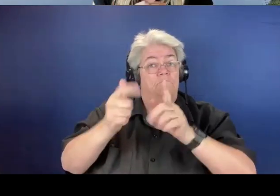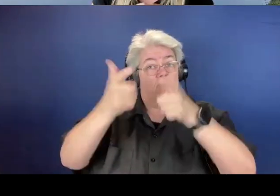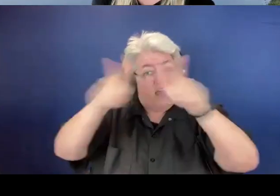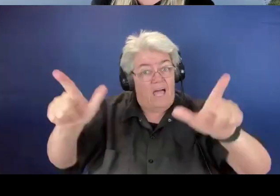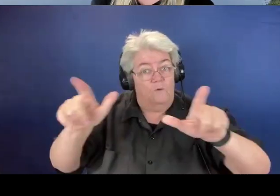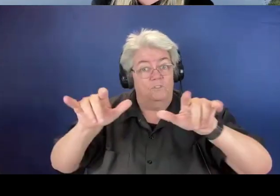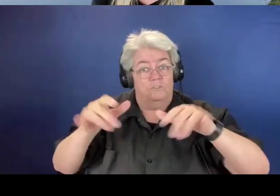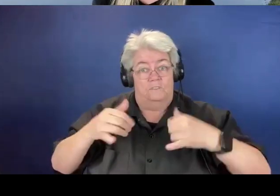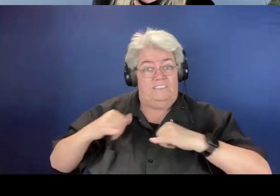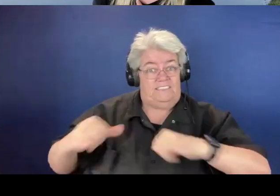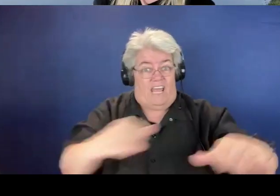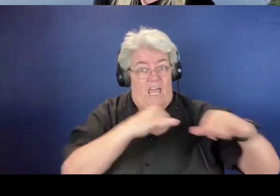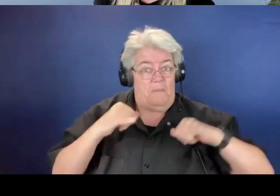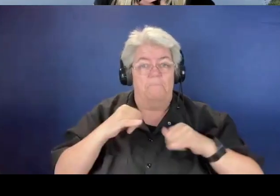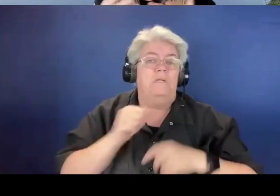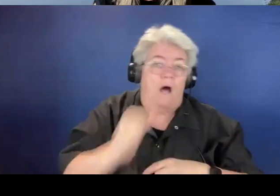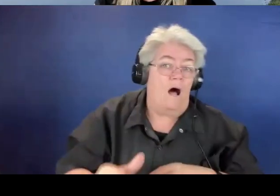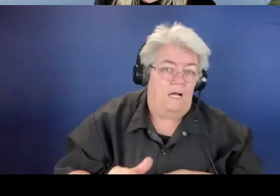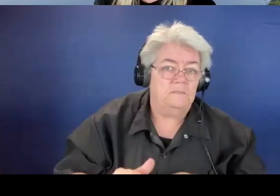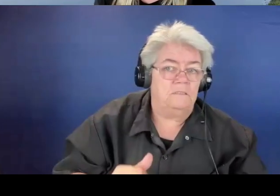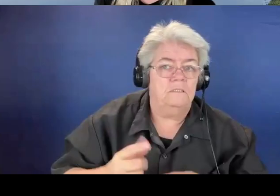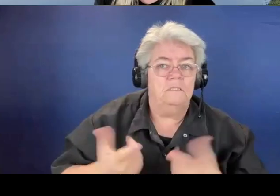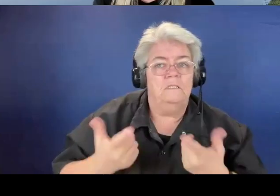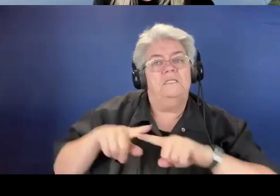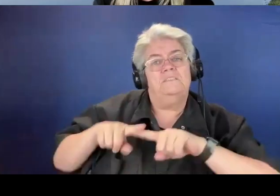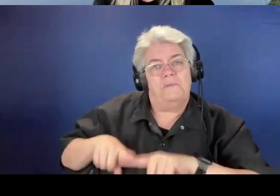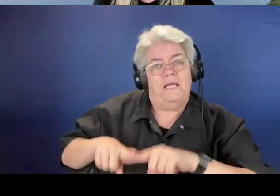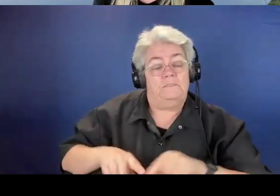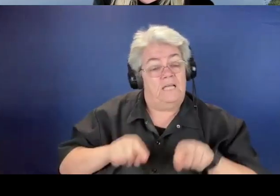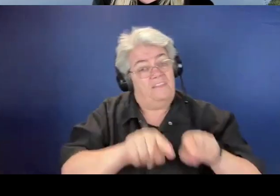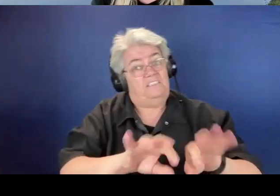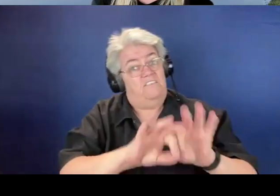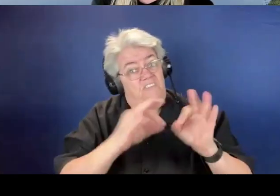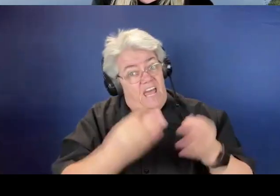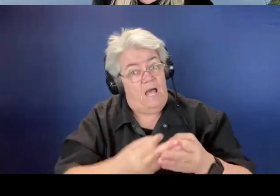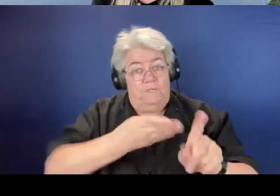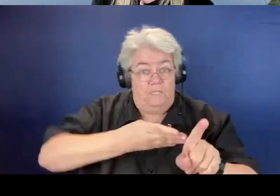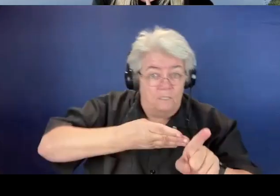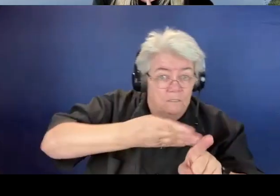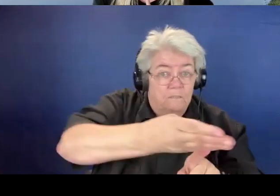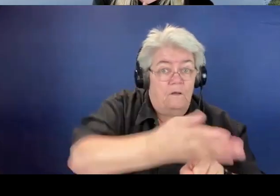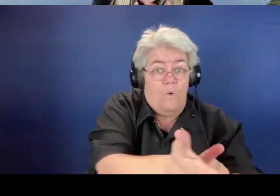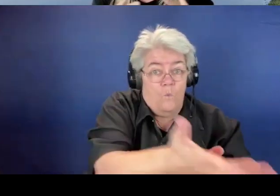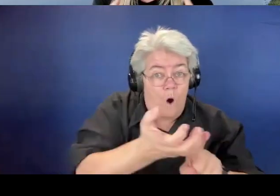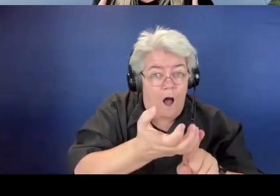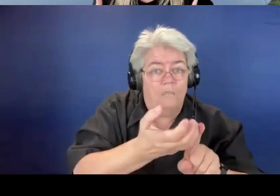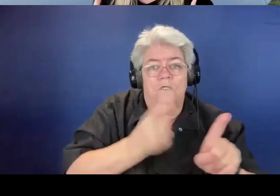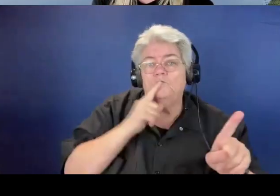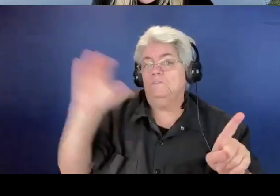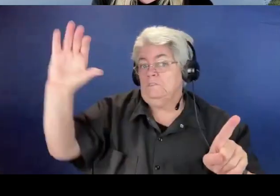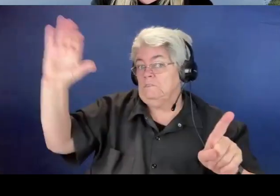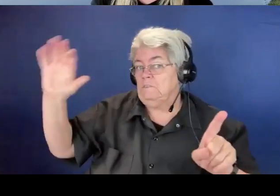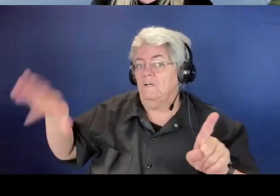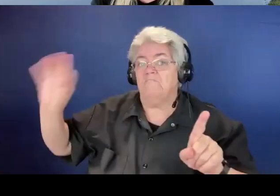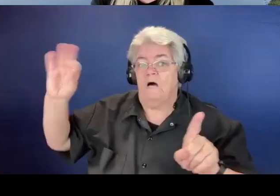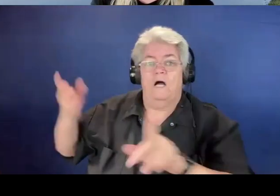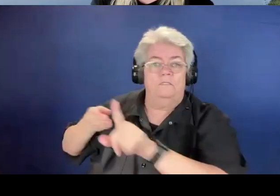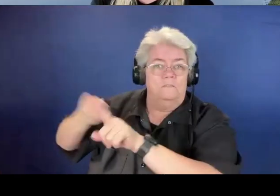So, something to consider depending on what the family wants to use with their child to find the professionals that will really help them get there.